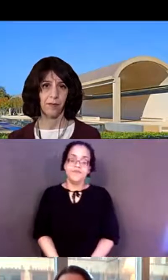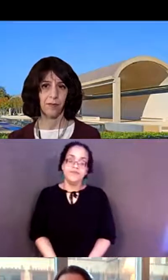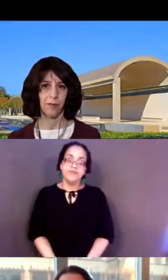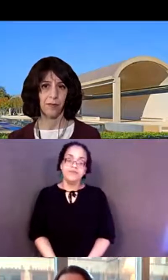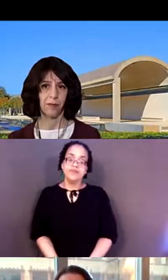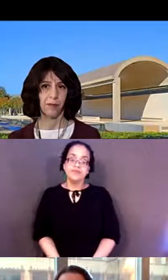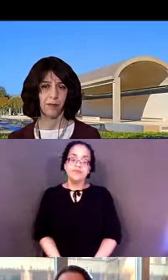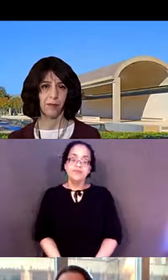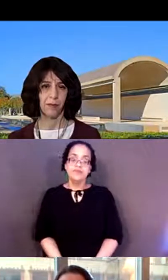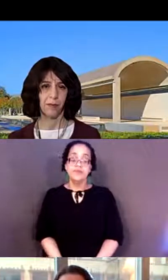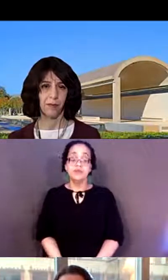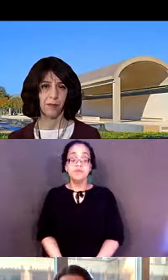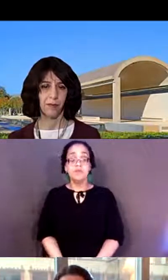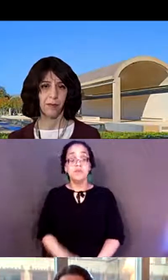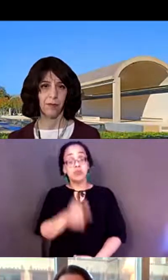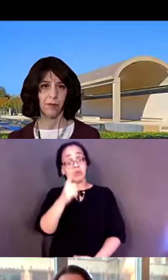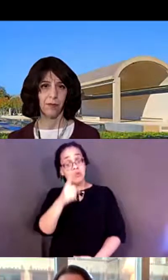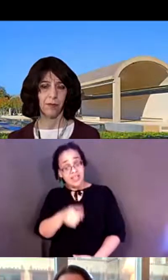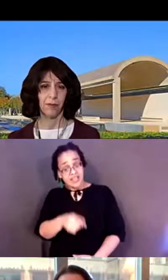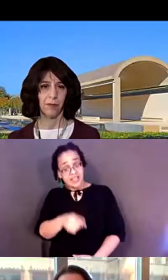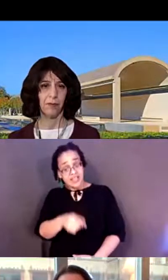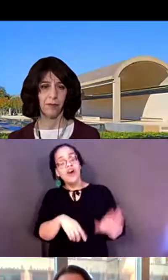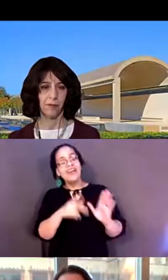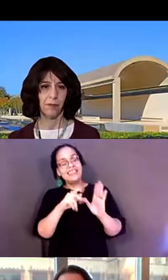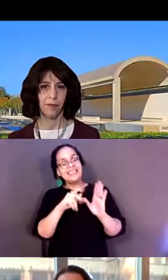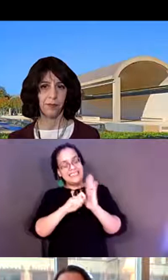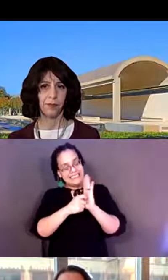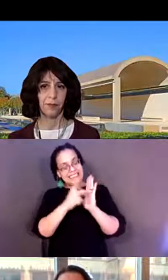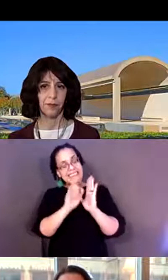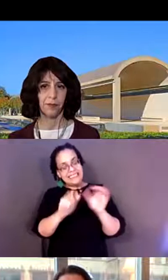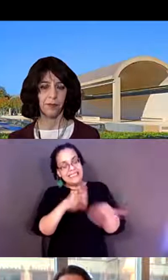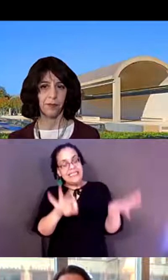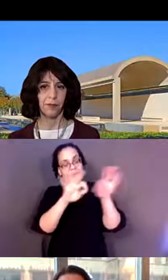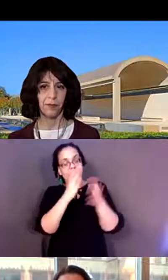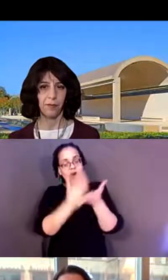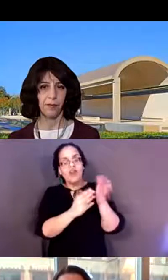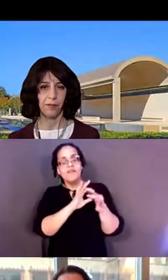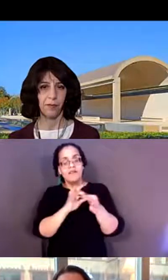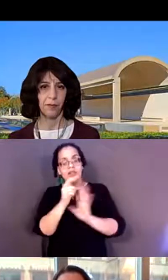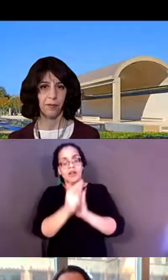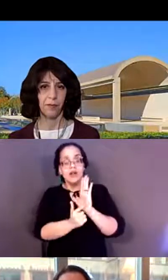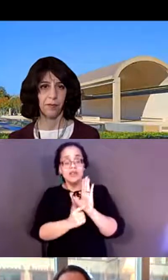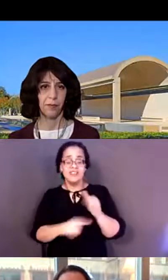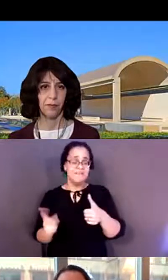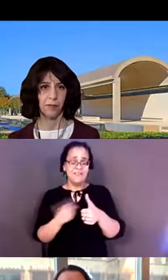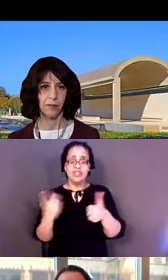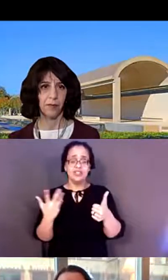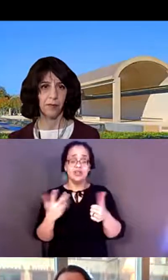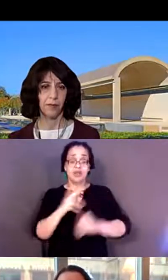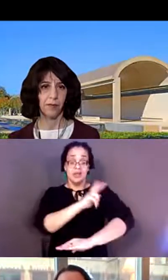So here are the other key elements of the law that I think are important. First and foremost, patients can select